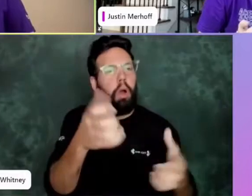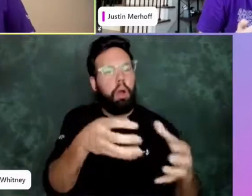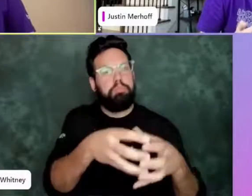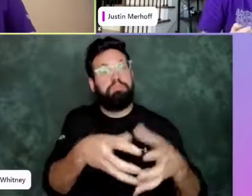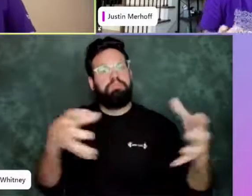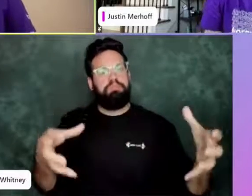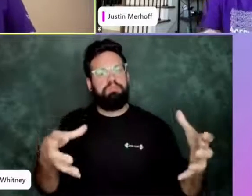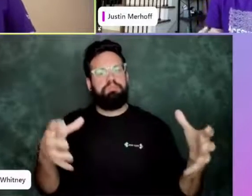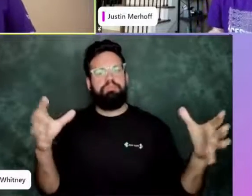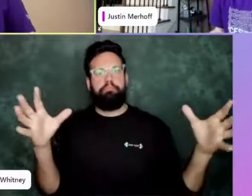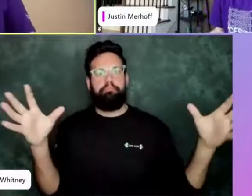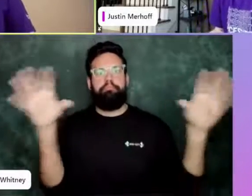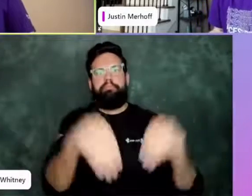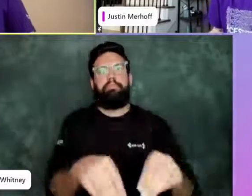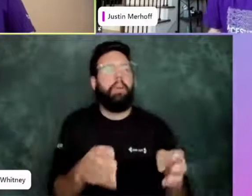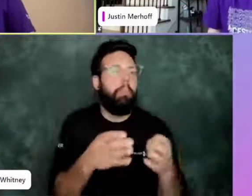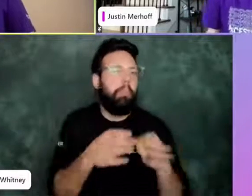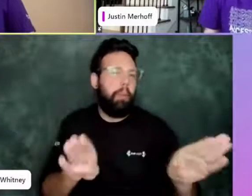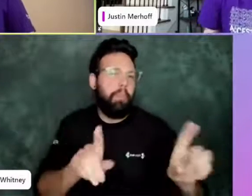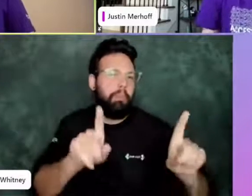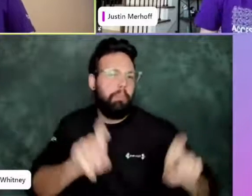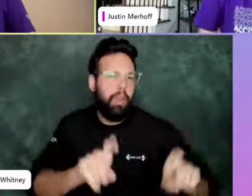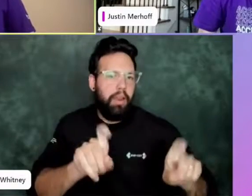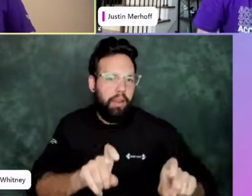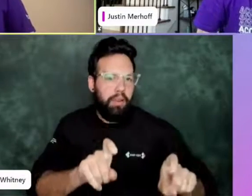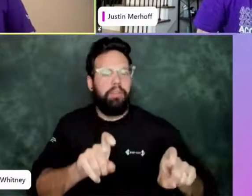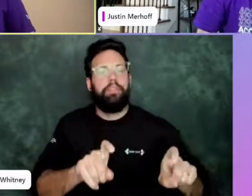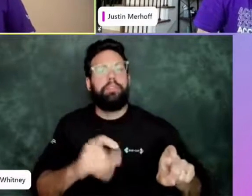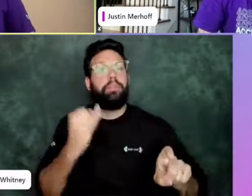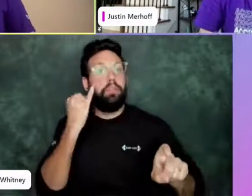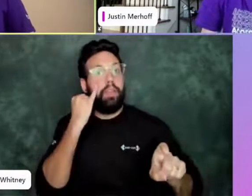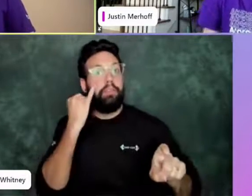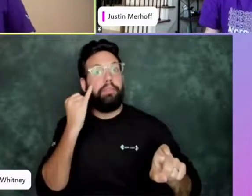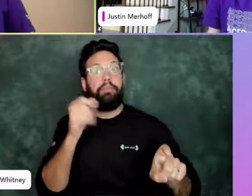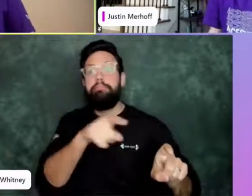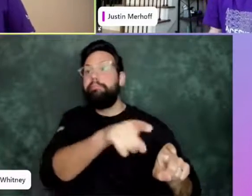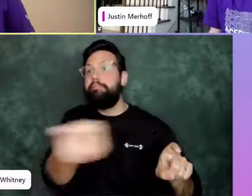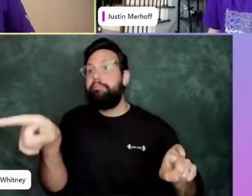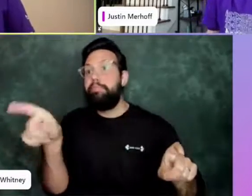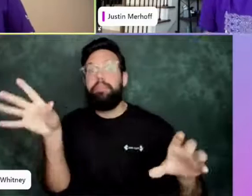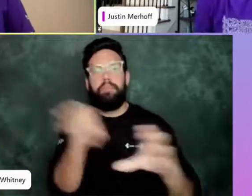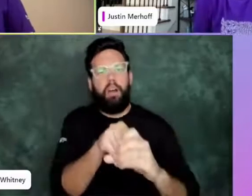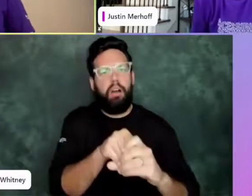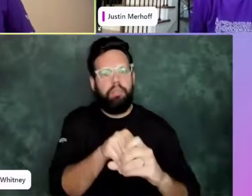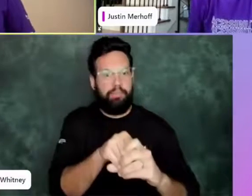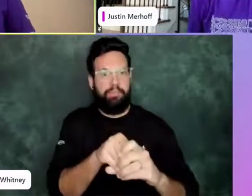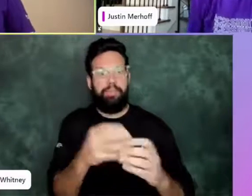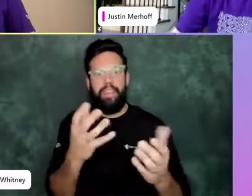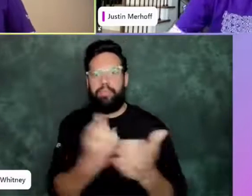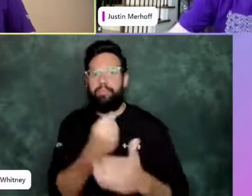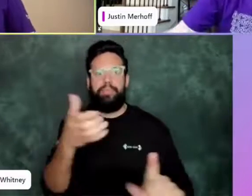So at that point, anybody who wants to get in can get in. If you sign up for the list right now,